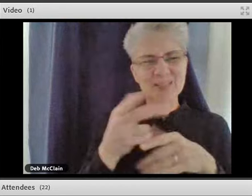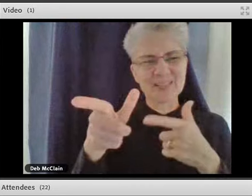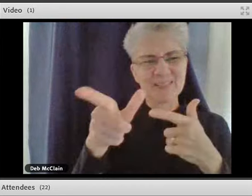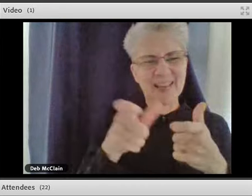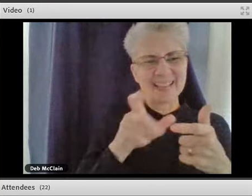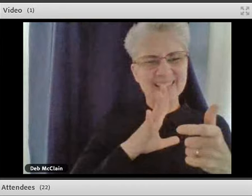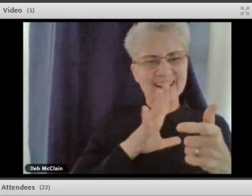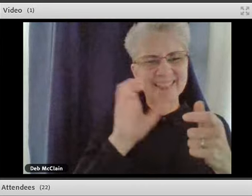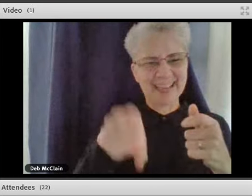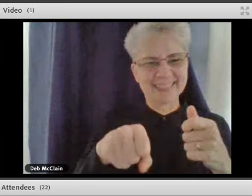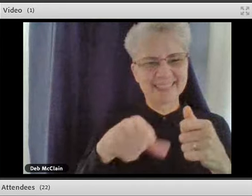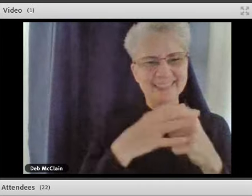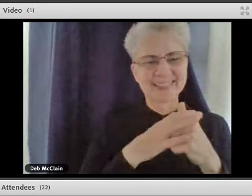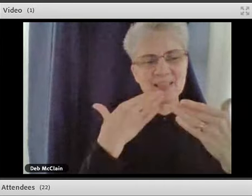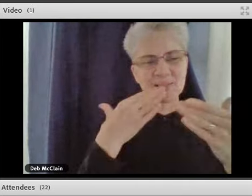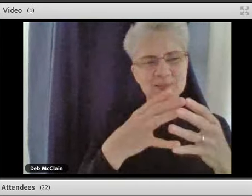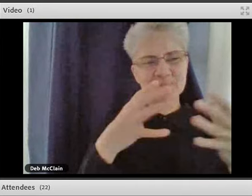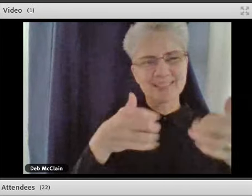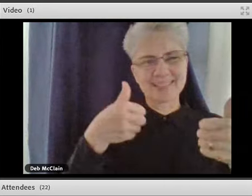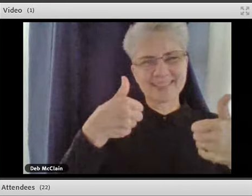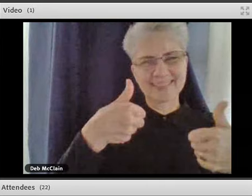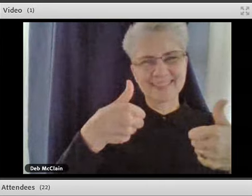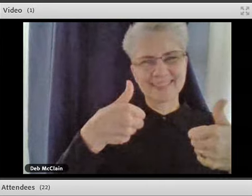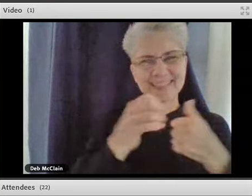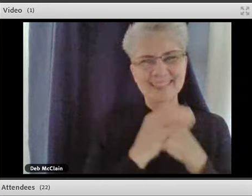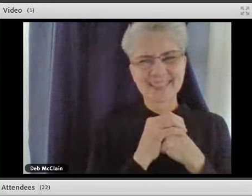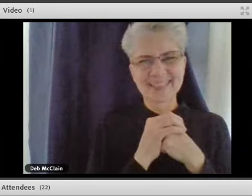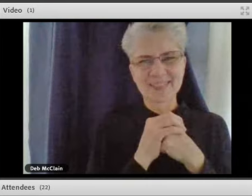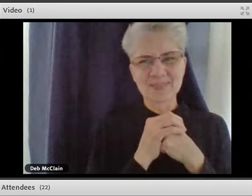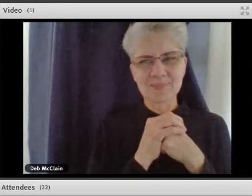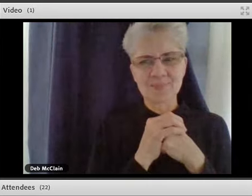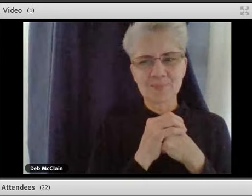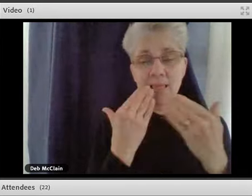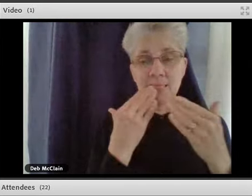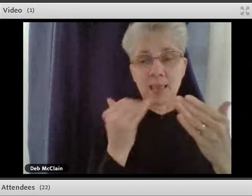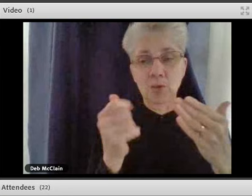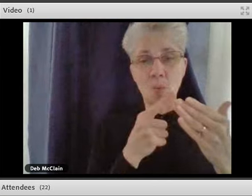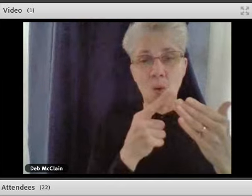I think I have her for almost everyone that I do. So, she's gotten used to my fast talking.